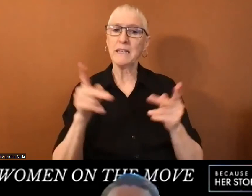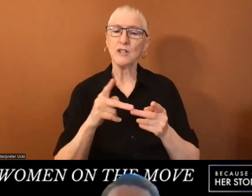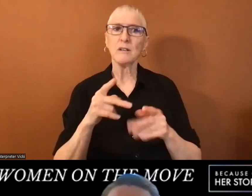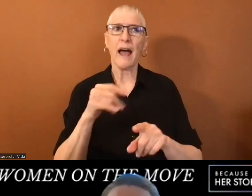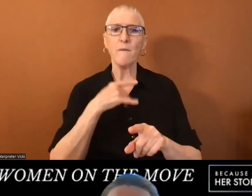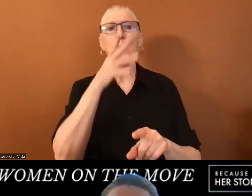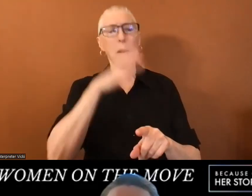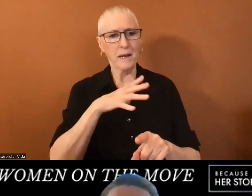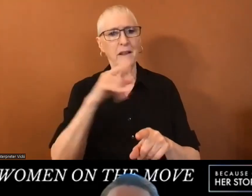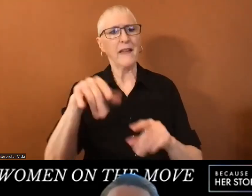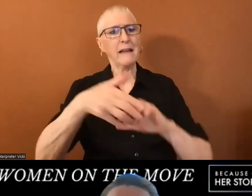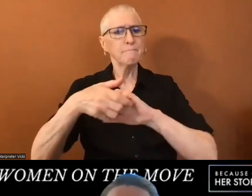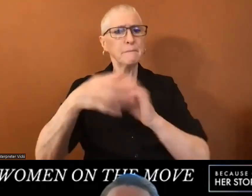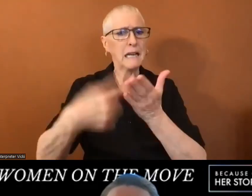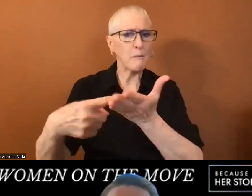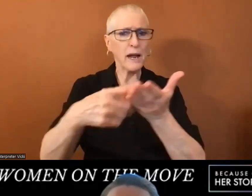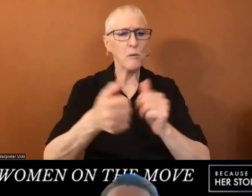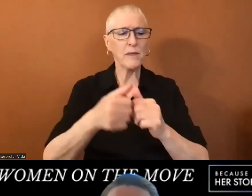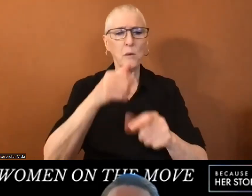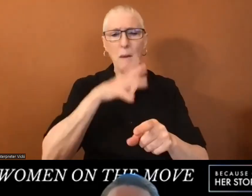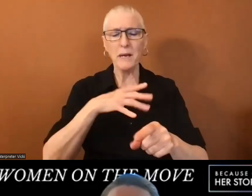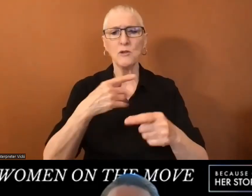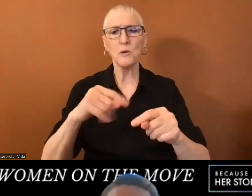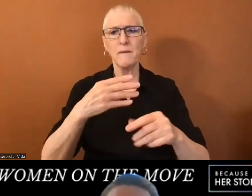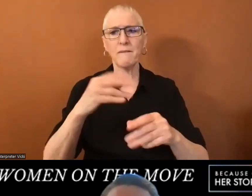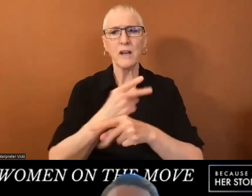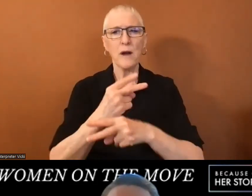collaborating with and you figure out the best way to, you know, make that happen but I personally